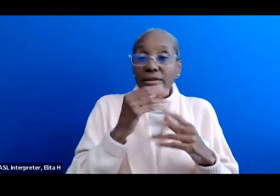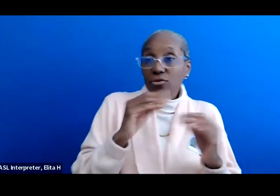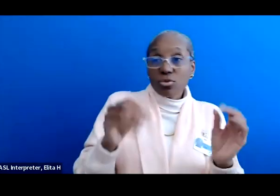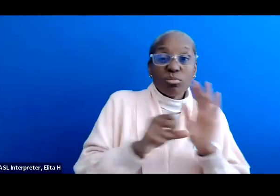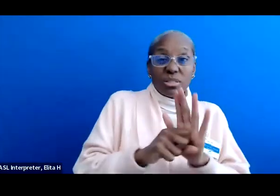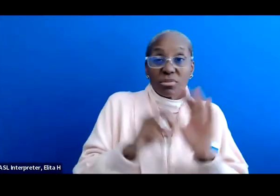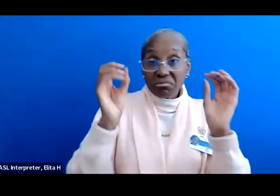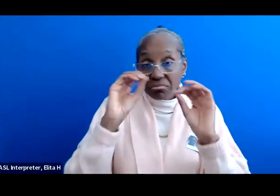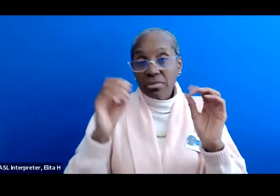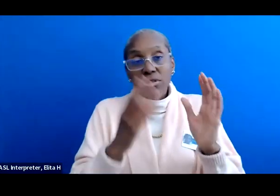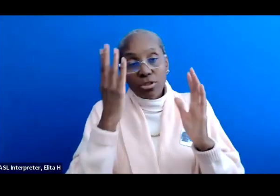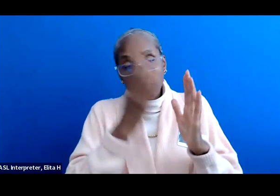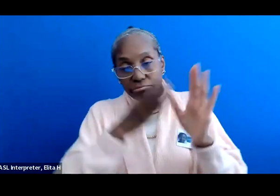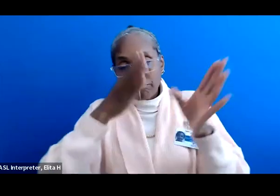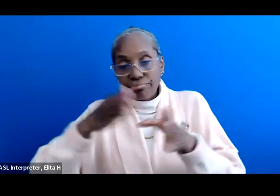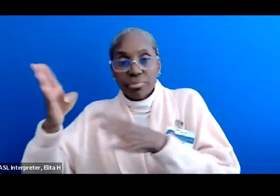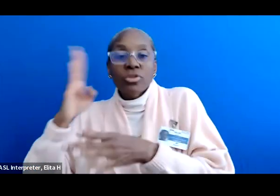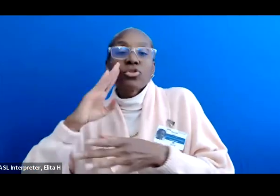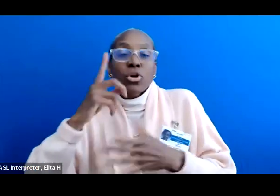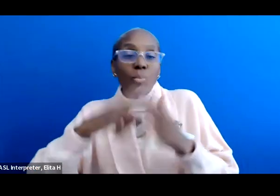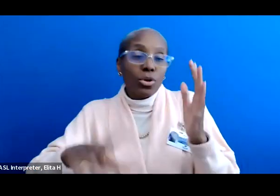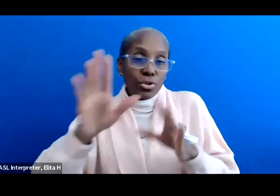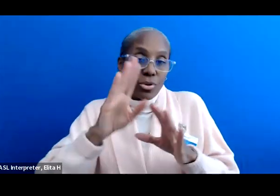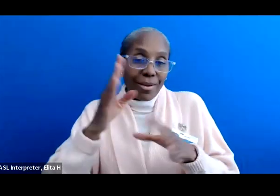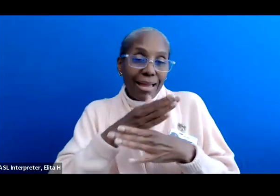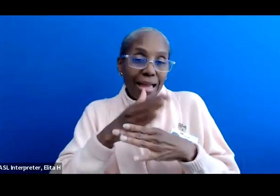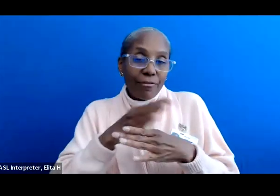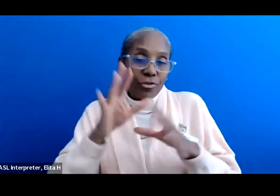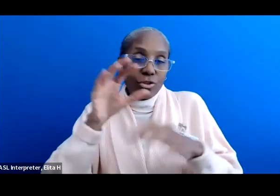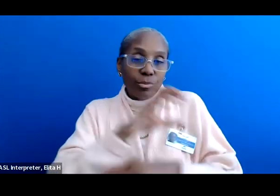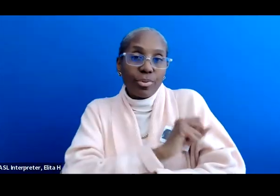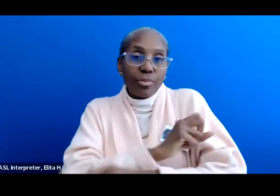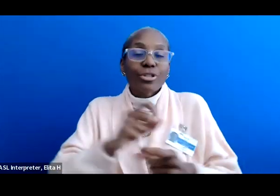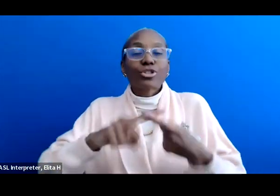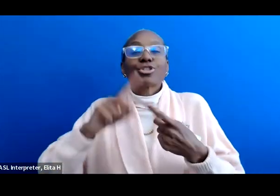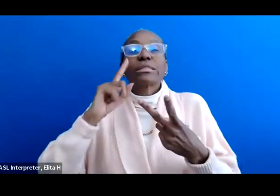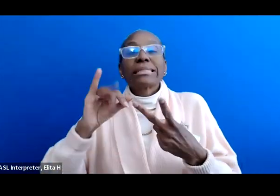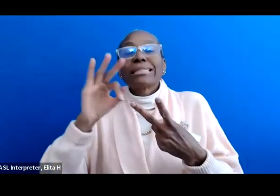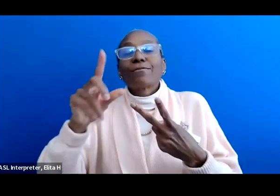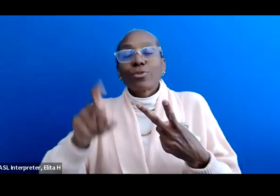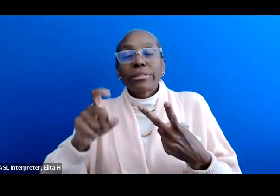Always know what your average blood pressure is. If you have to go to the hospital, or if you have the emergency,